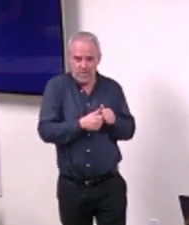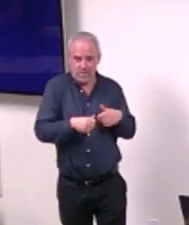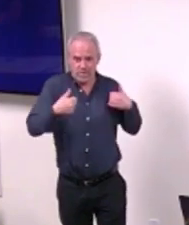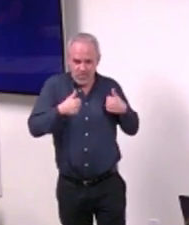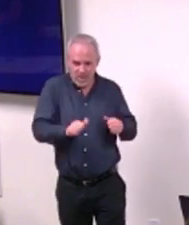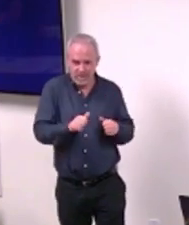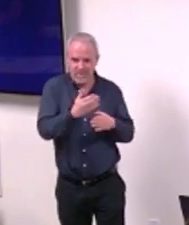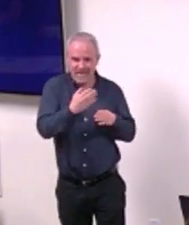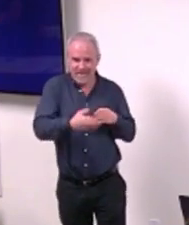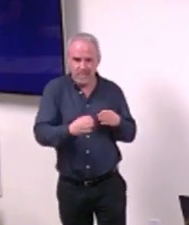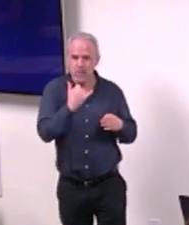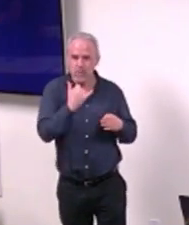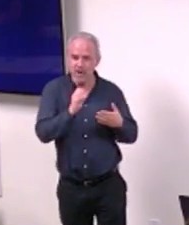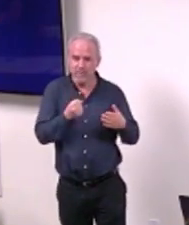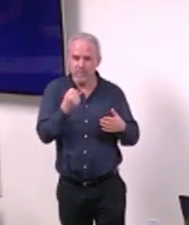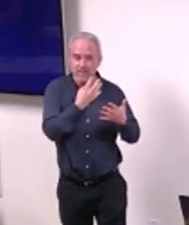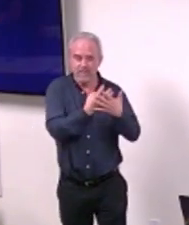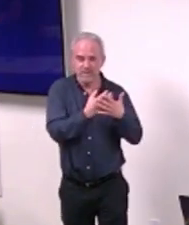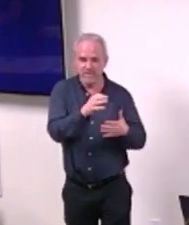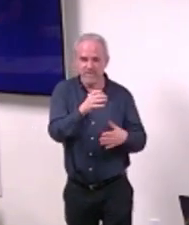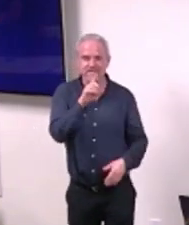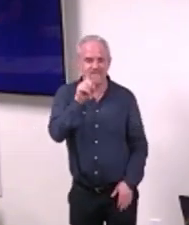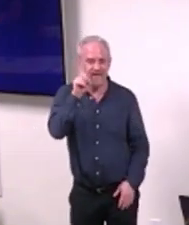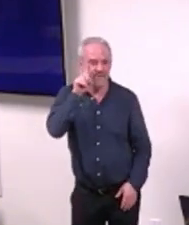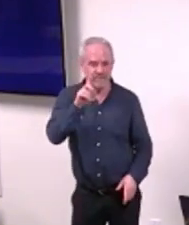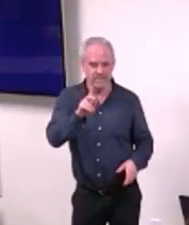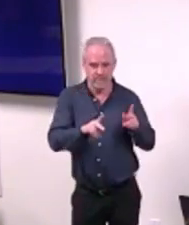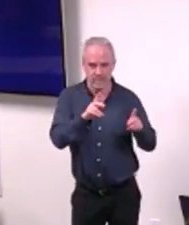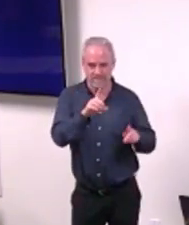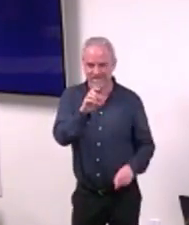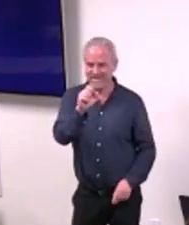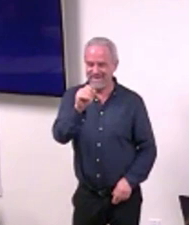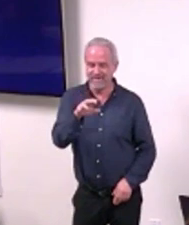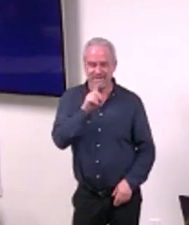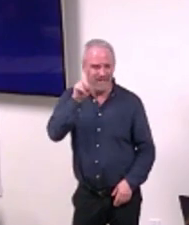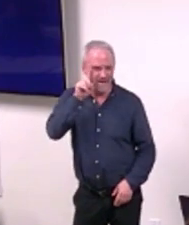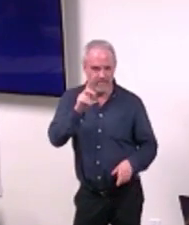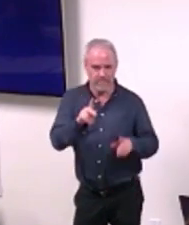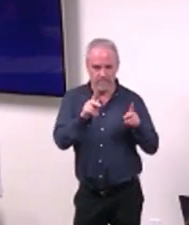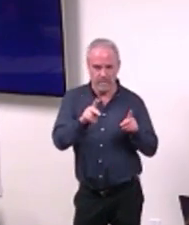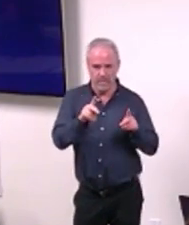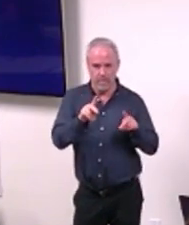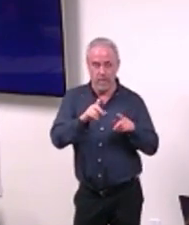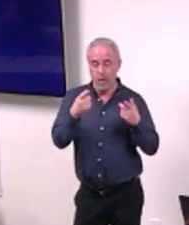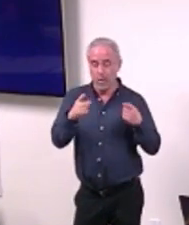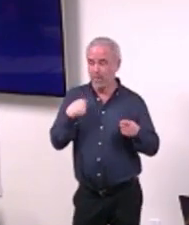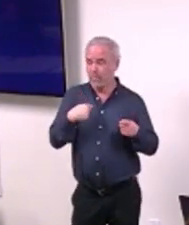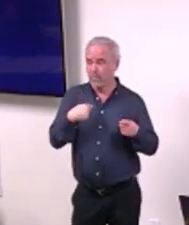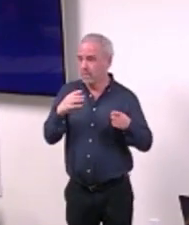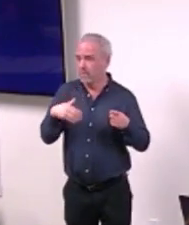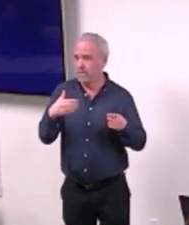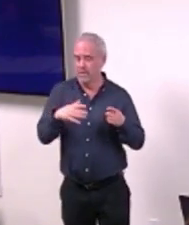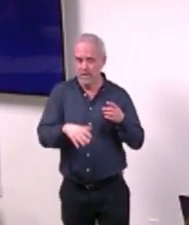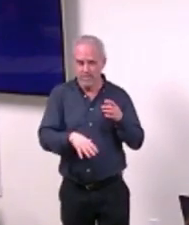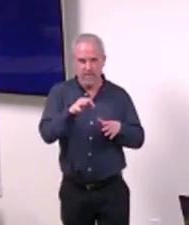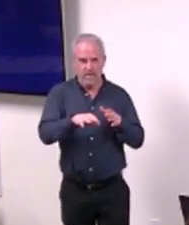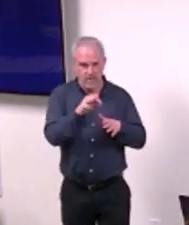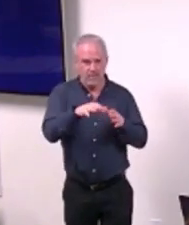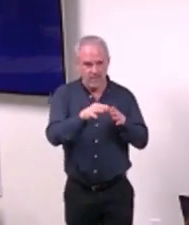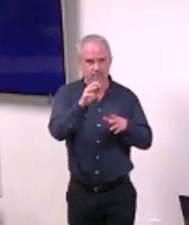And from our finding deaf folks who we believe to, are wrongfully convicted.